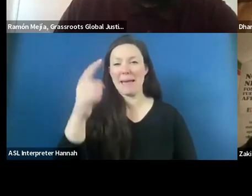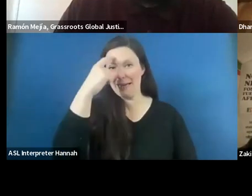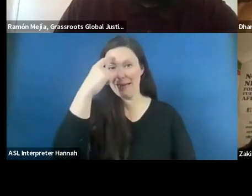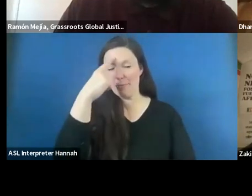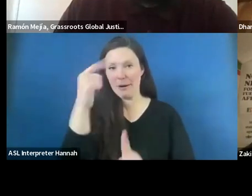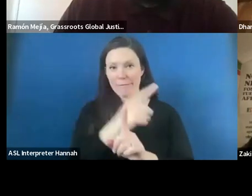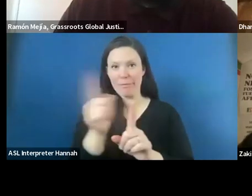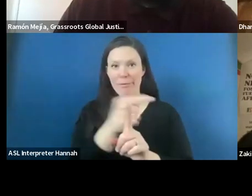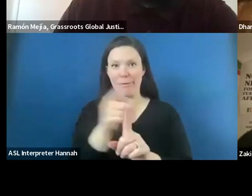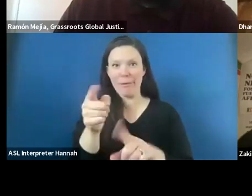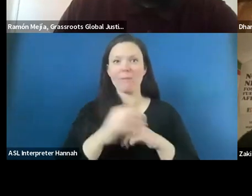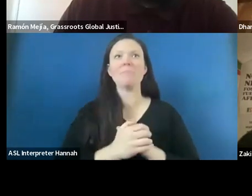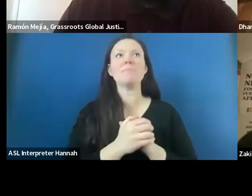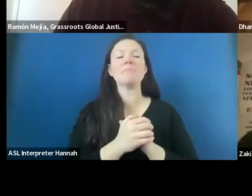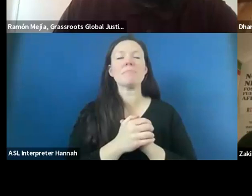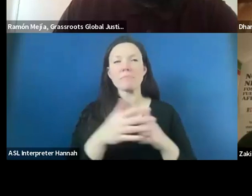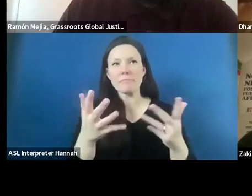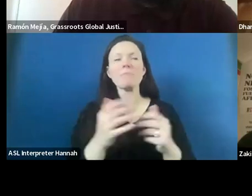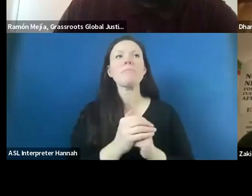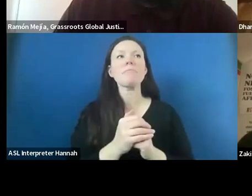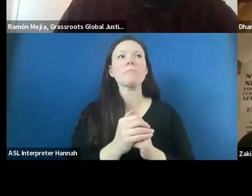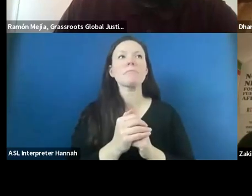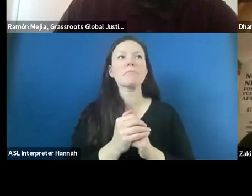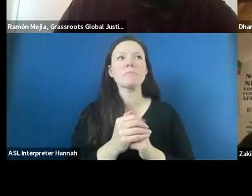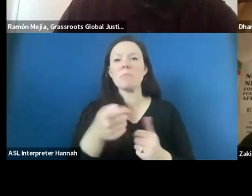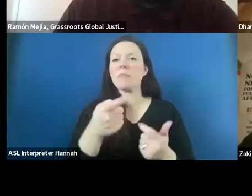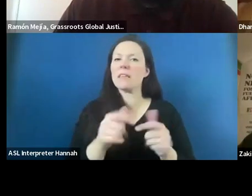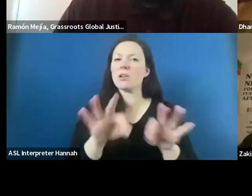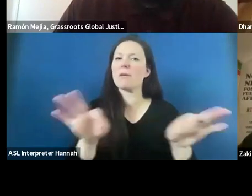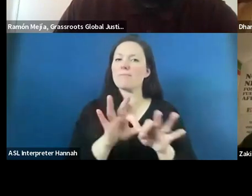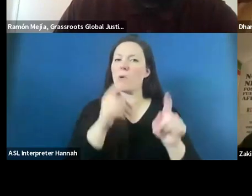But, yeah, regardless, I think I think those are important things to look at is